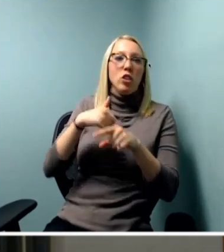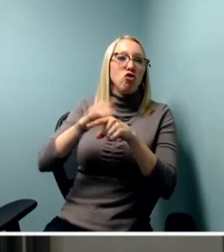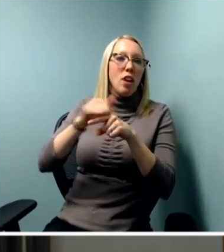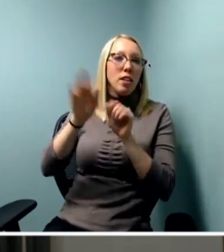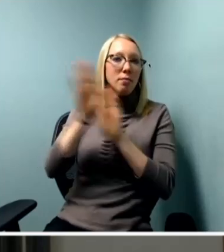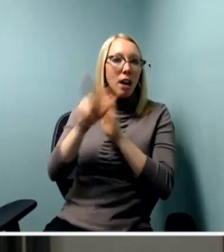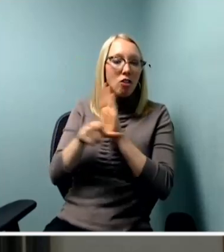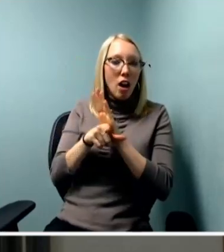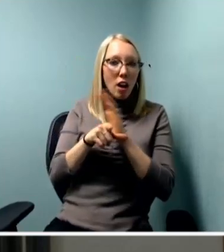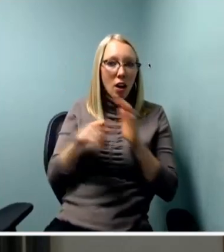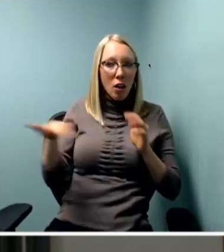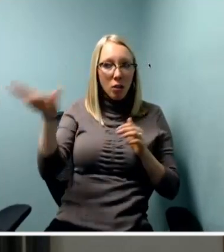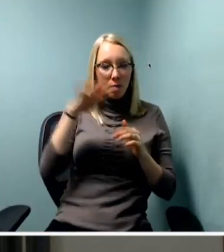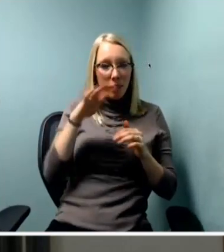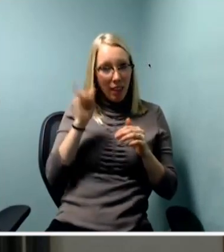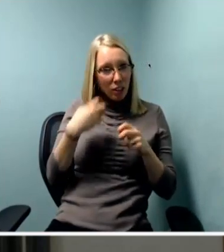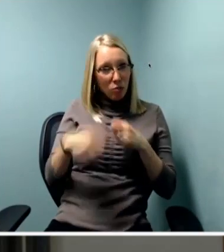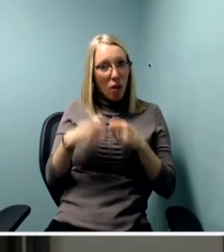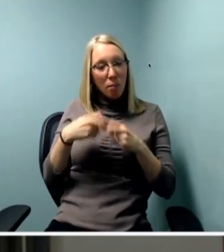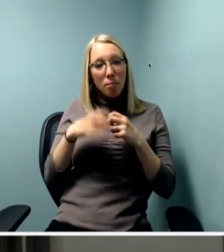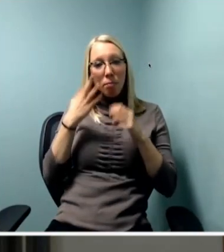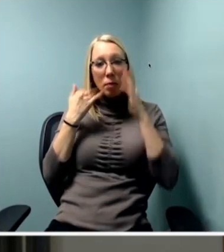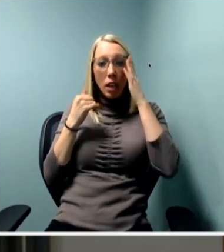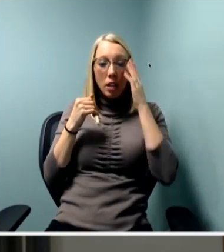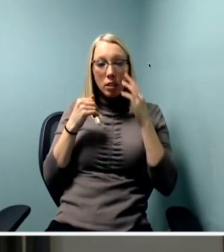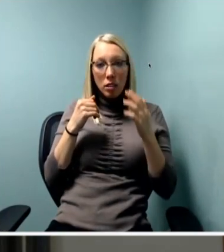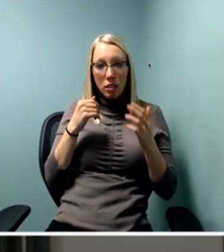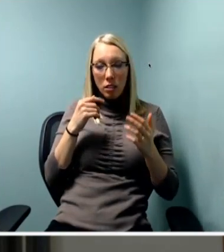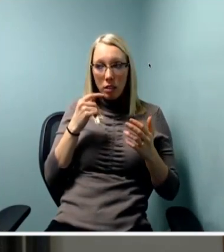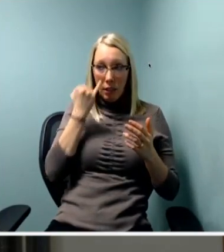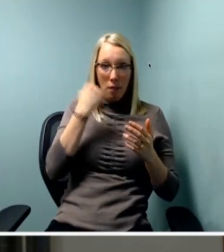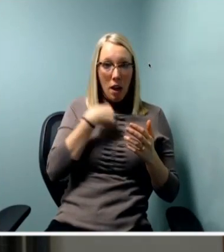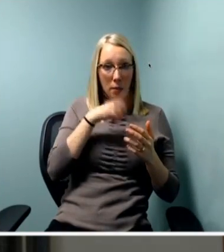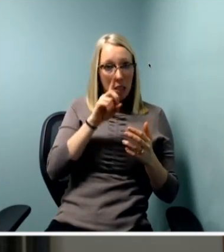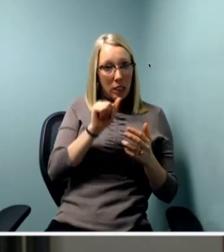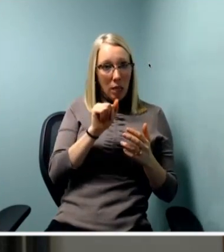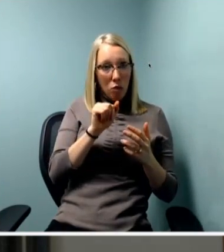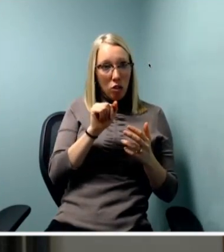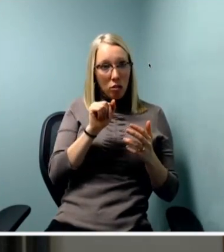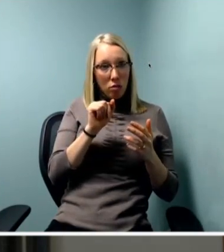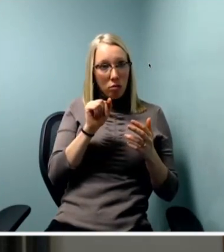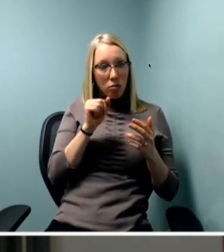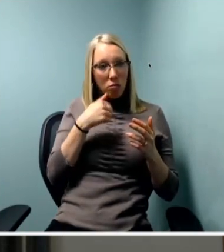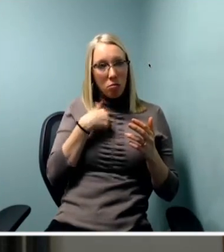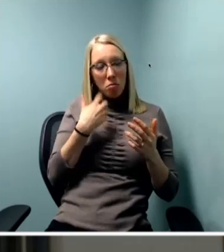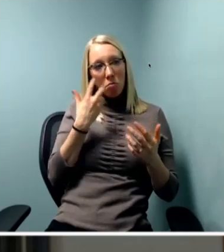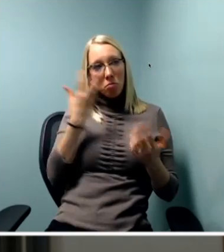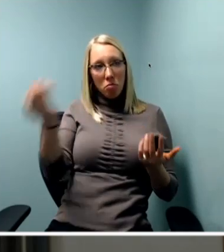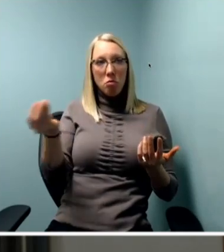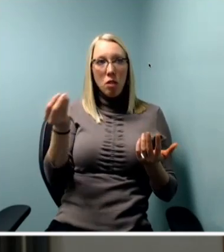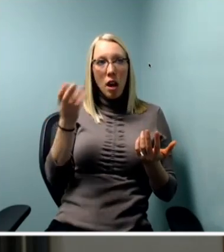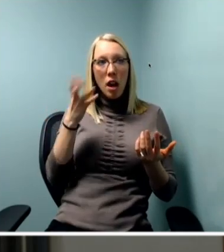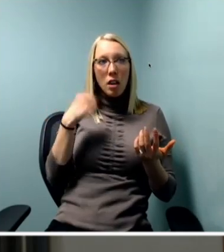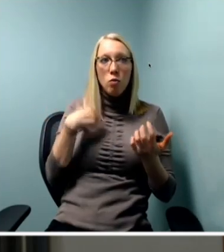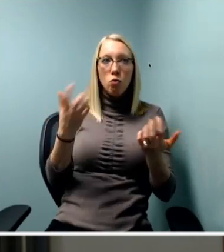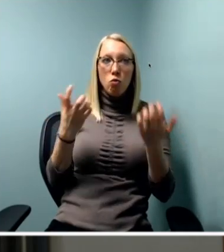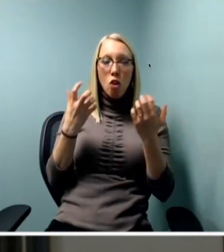Because, just because I'm disabled, and I go do a casting call,